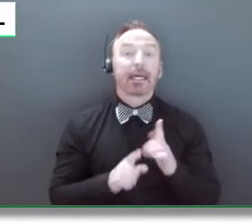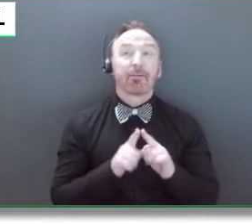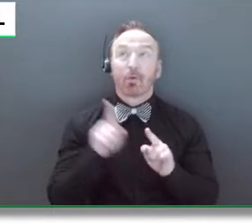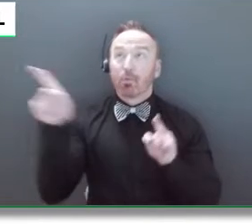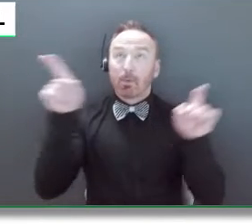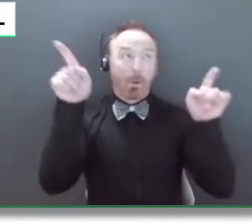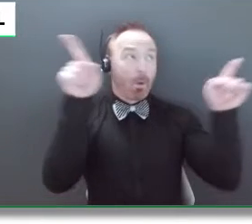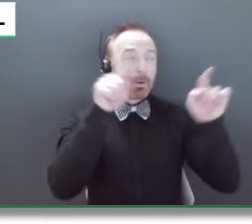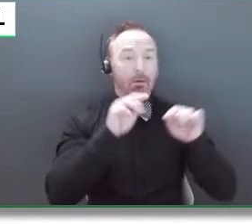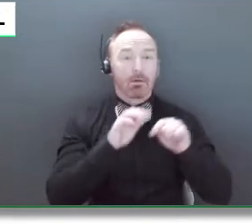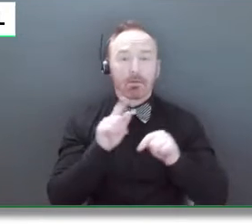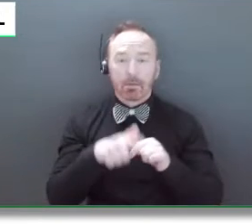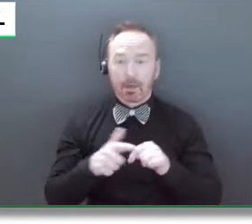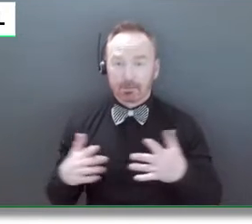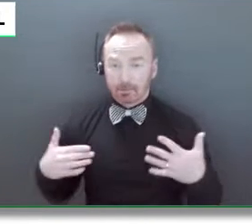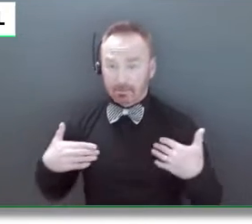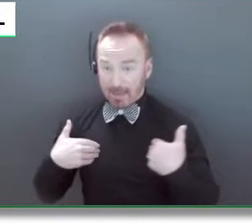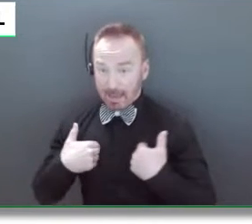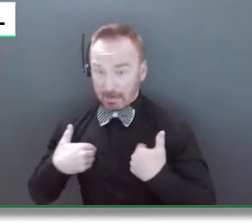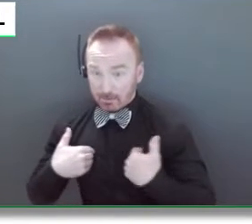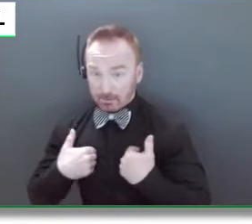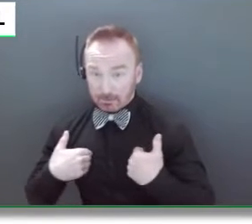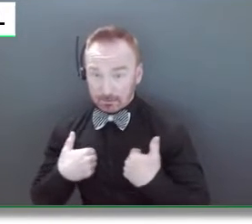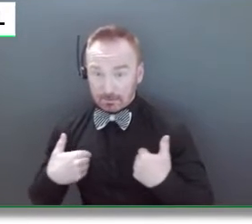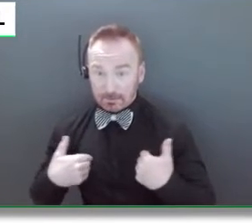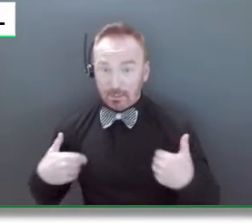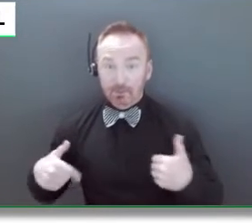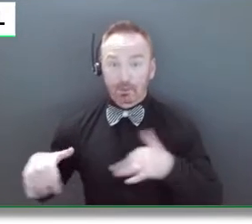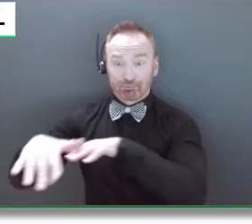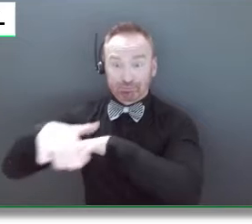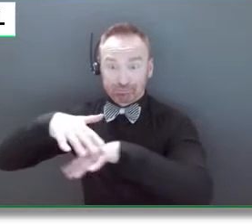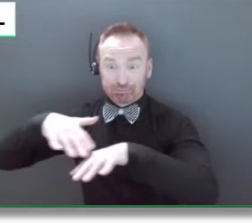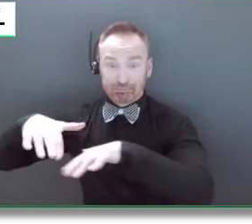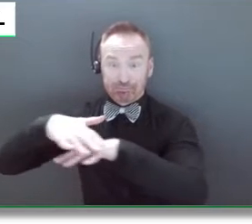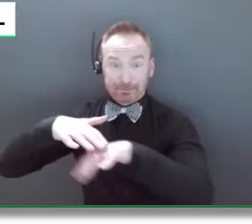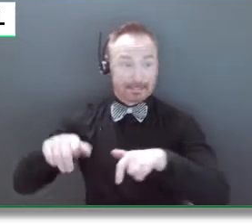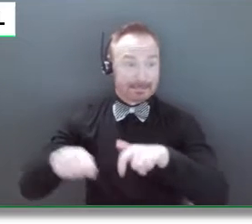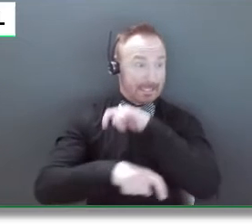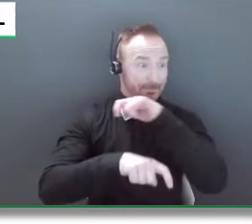around and at the same time we need to work around the animals or